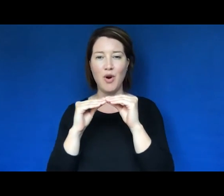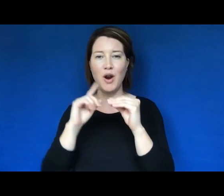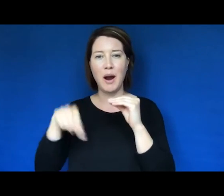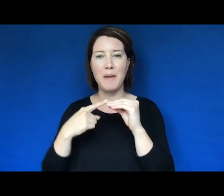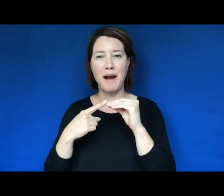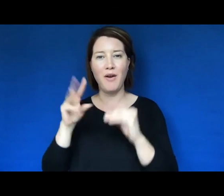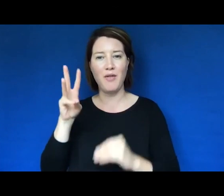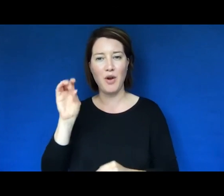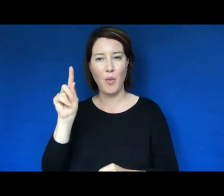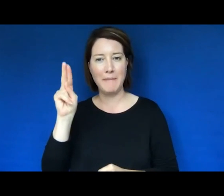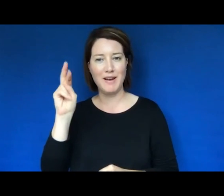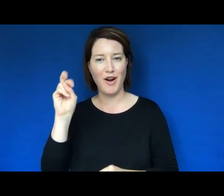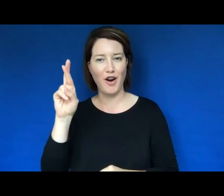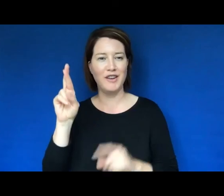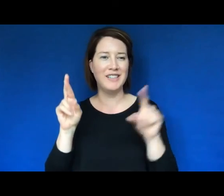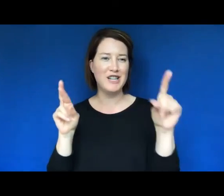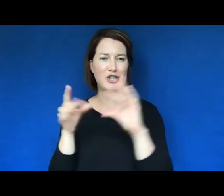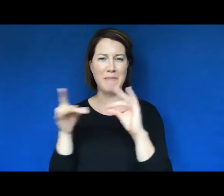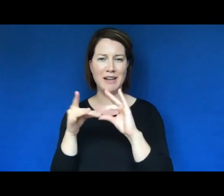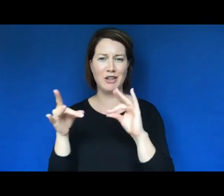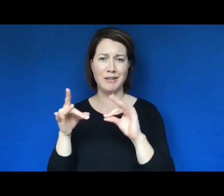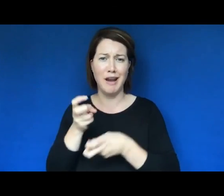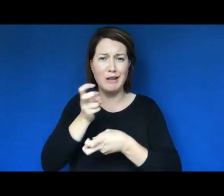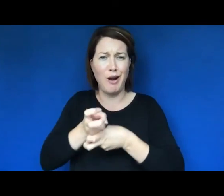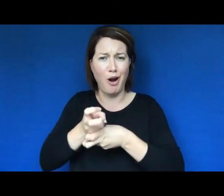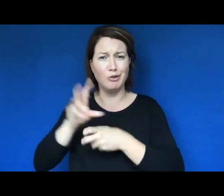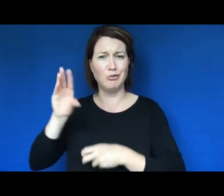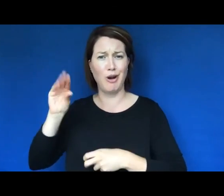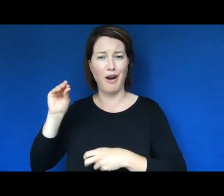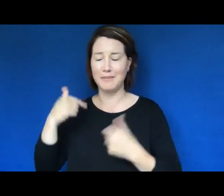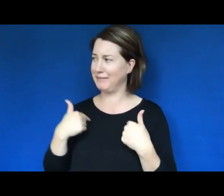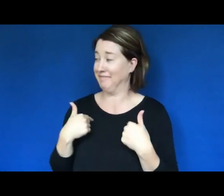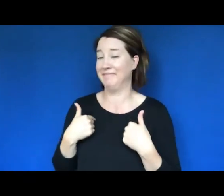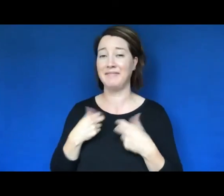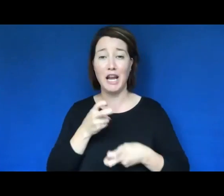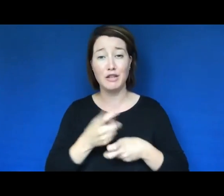is hard to talk, isn't it? It's hard for me to talk and I even have a microphone.